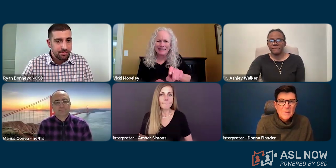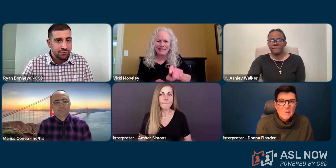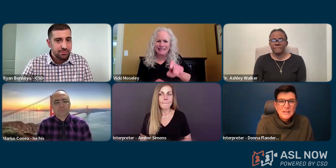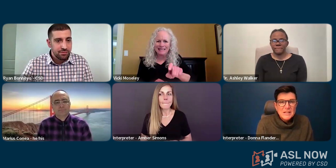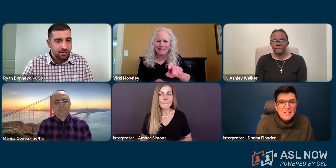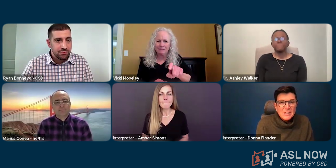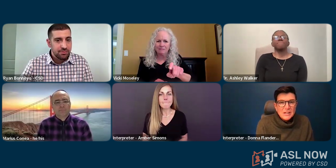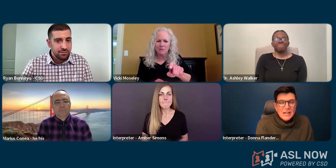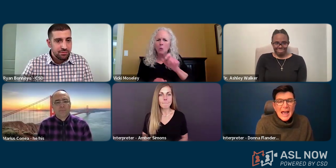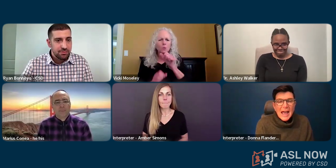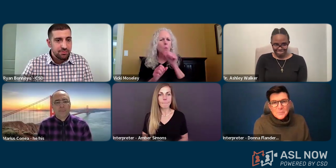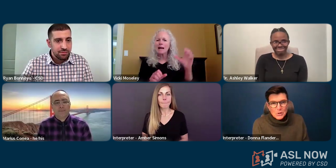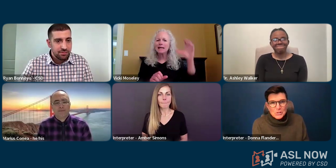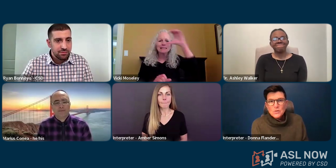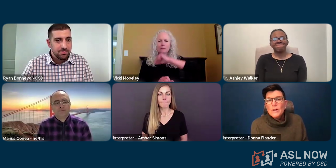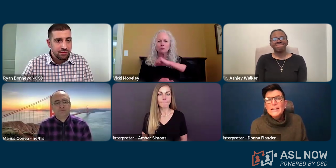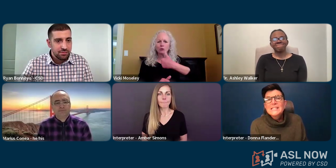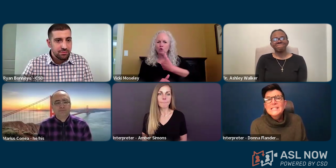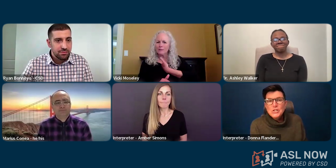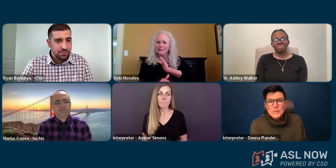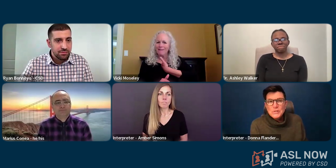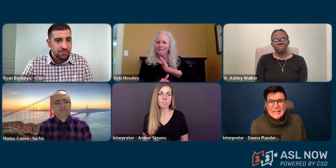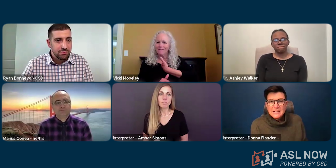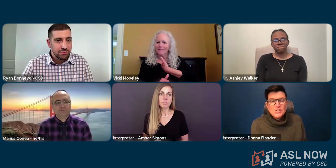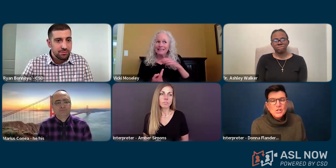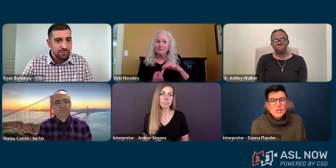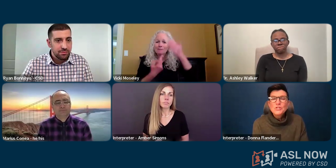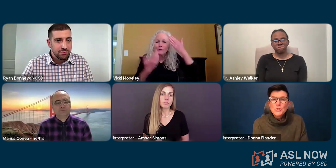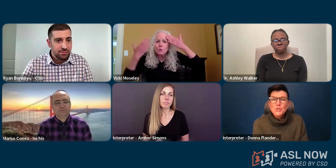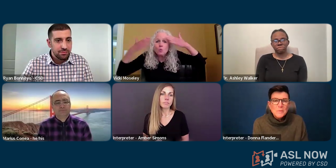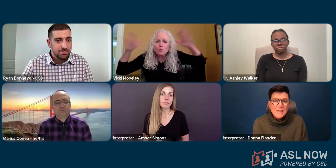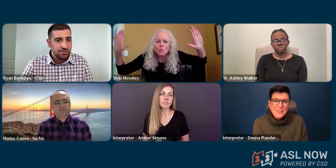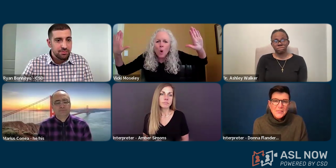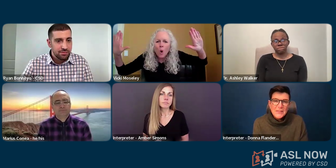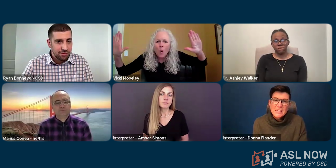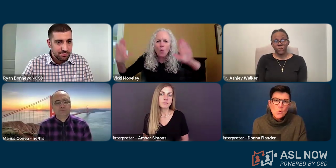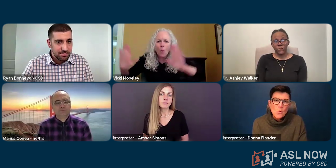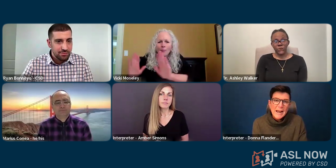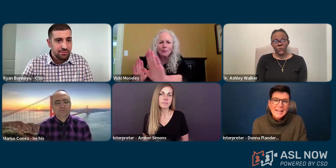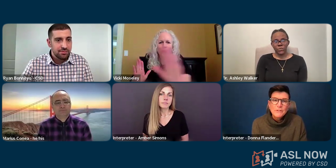Ask a person 'what is it that you need?' Don't assume and think. You know what?